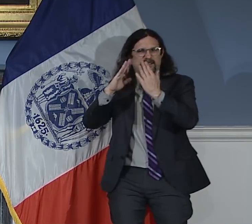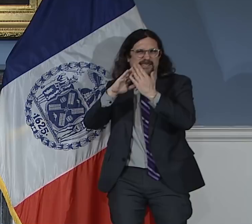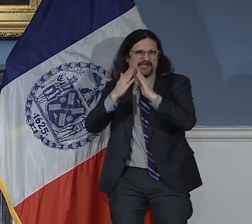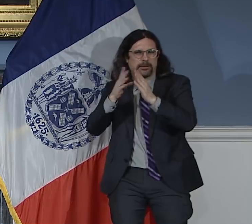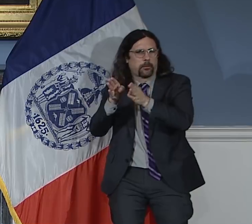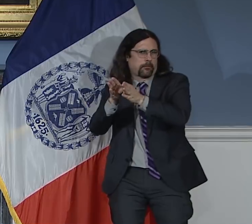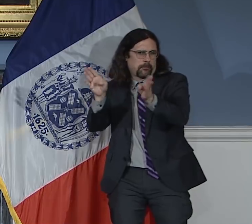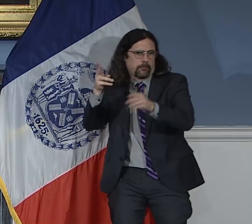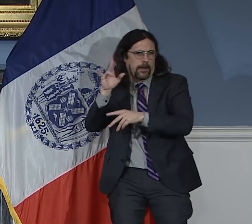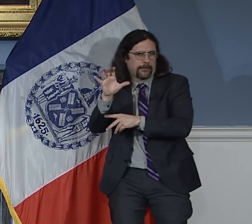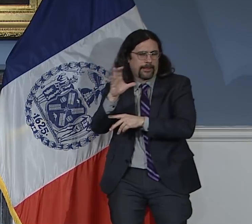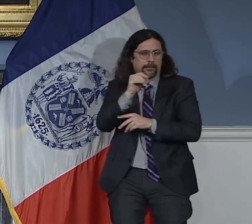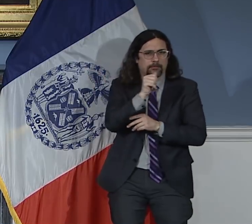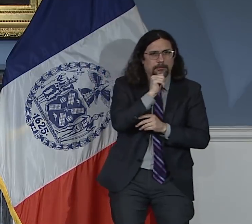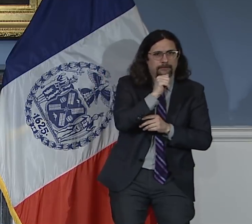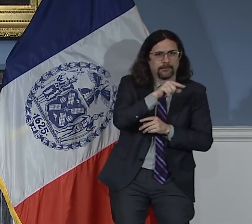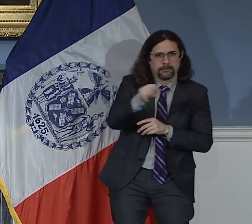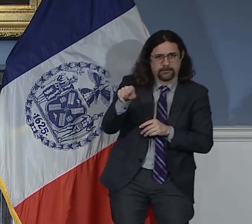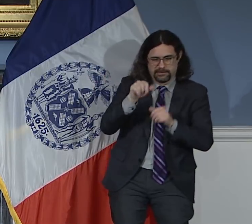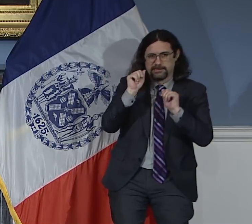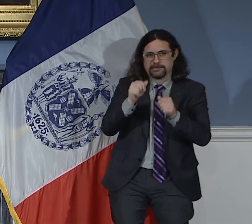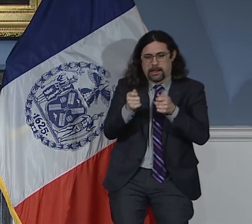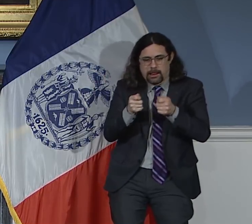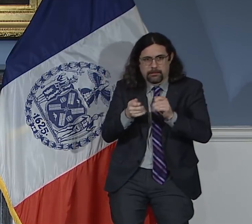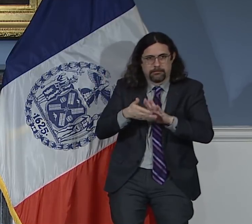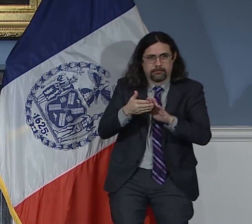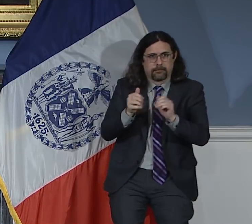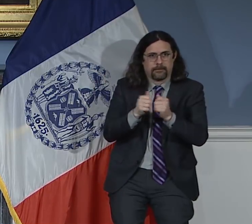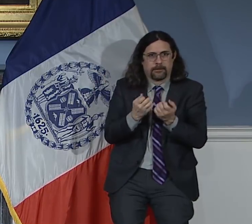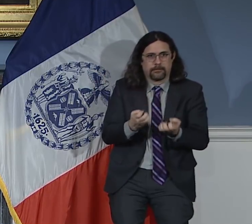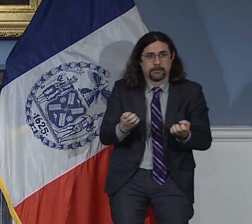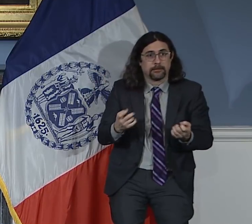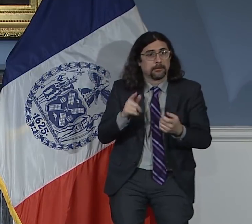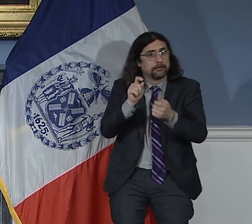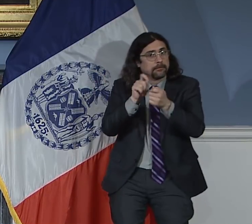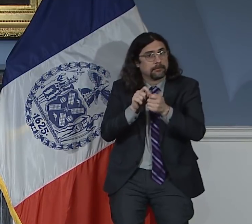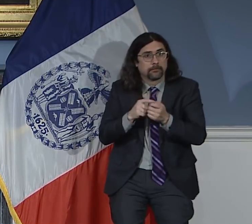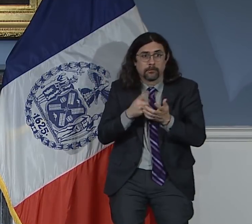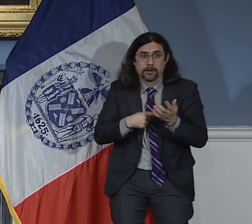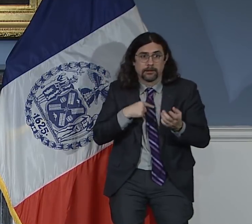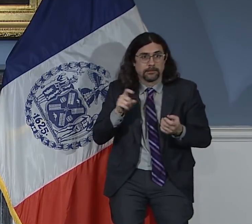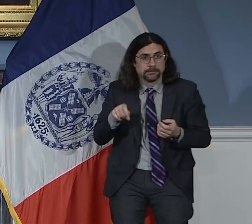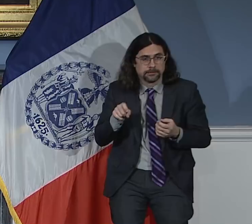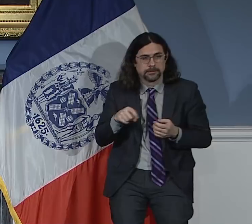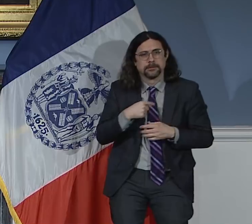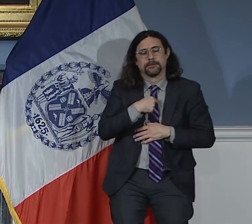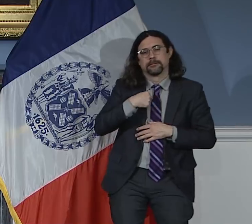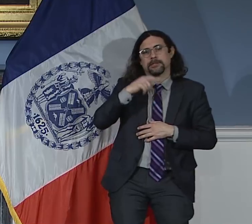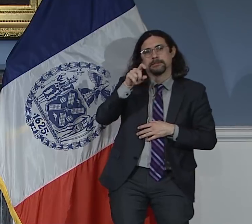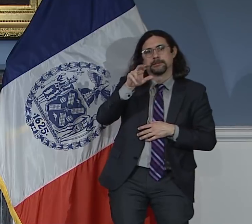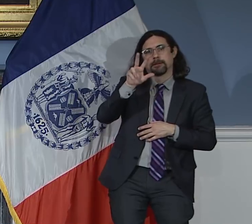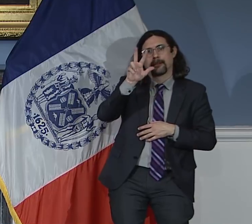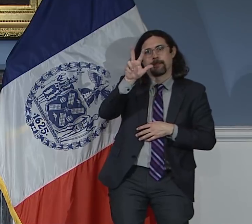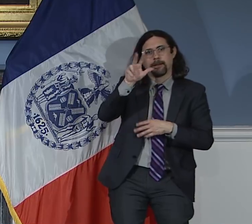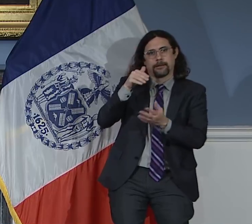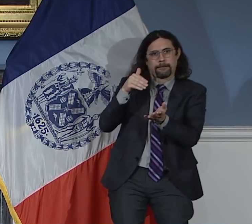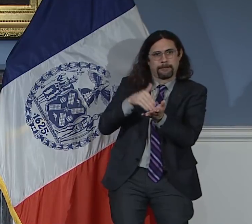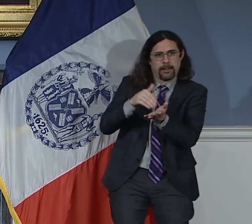CRISIS AND SERVE OUR PEOPLE. WE NEED 3